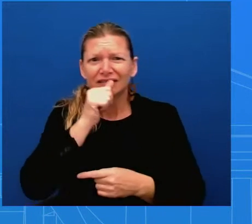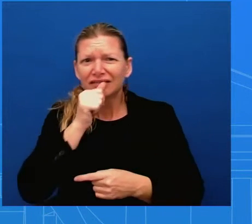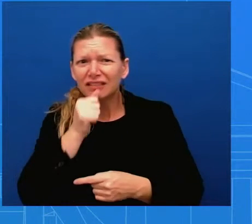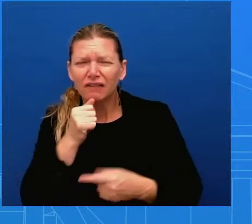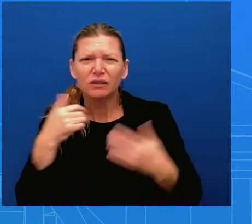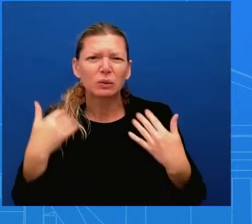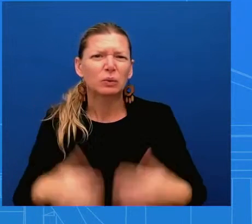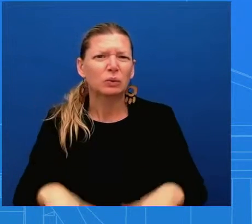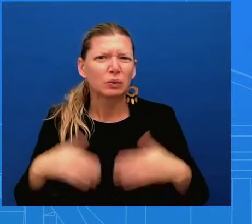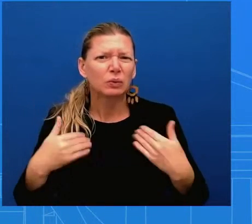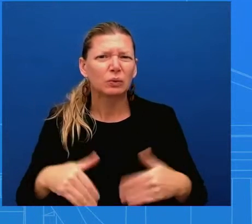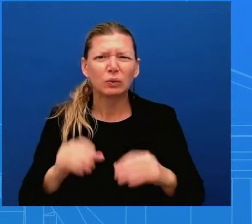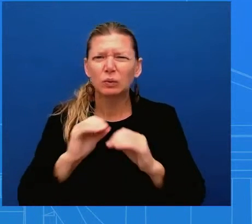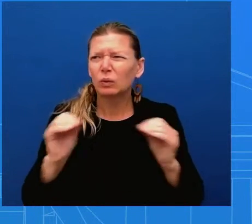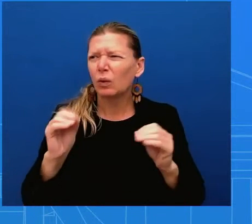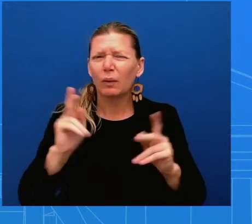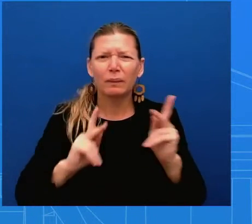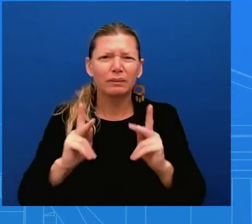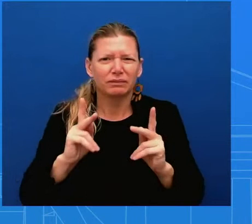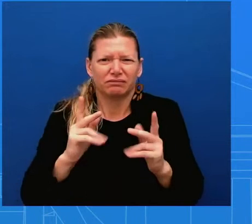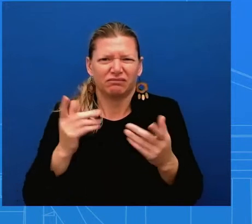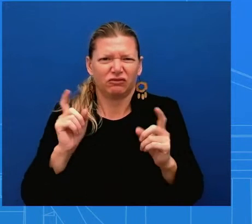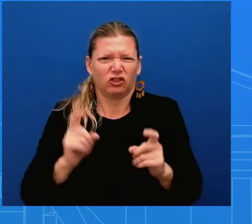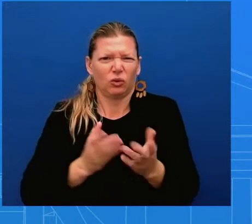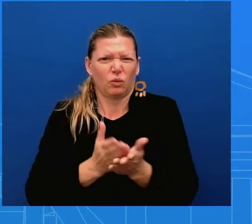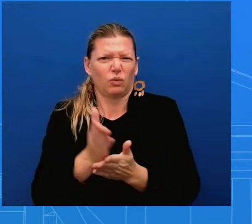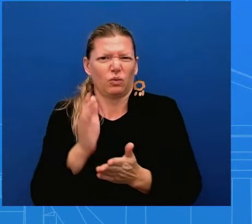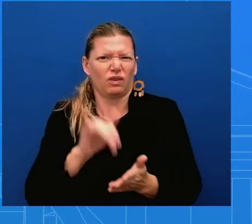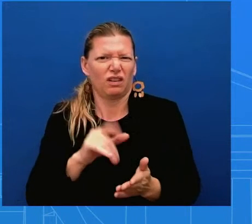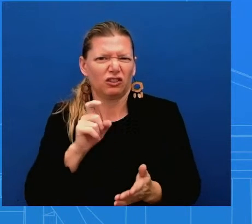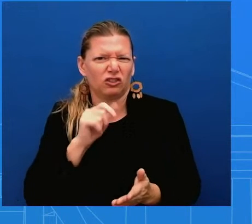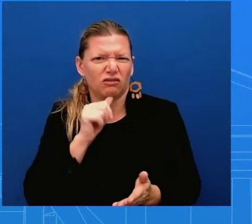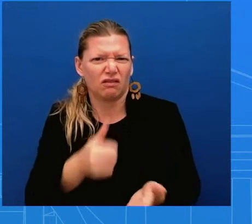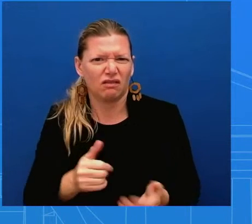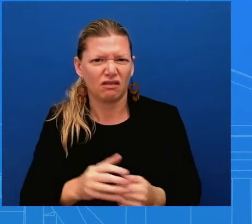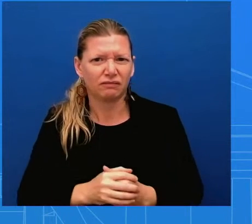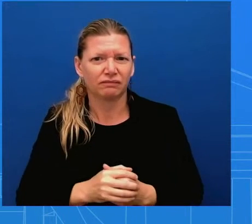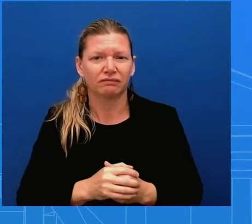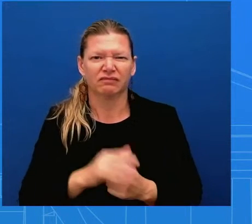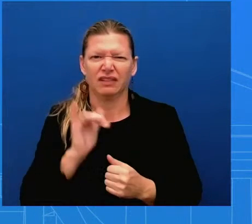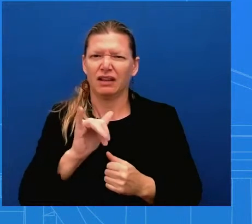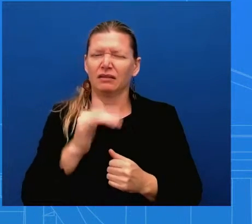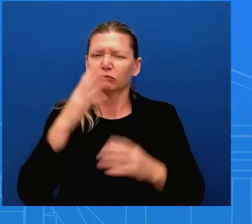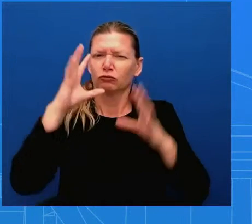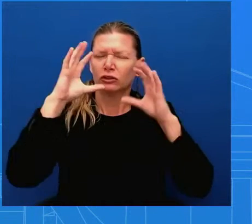even unprecedented burden in fighting this war because Hamas uses hospitals and schools